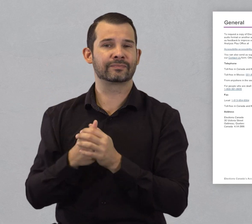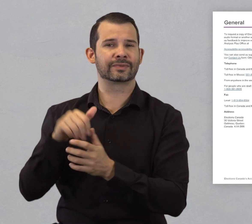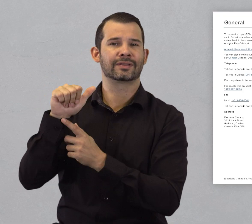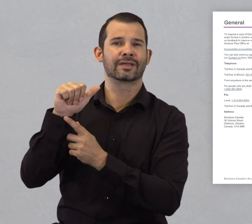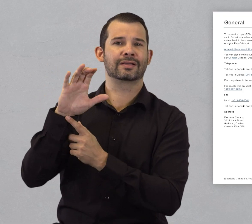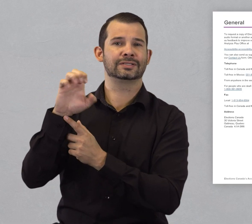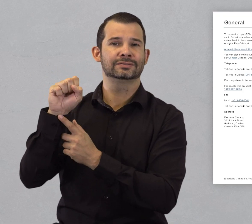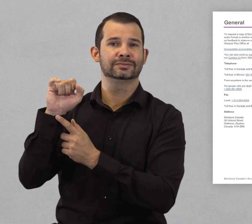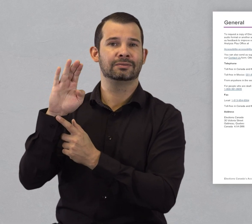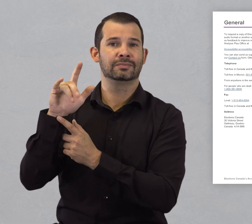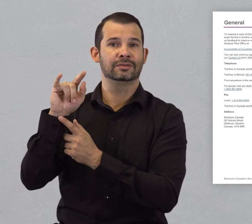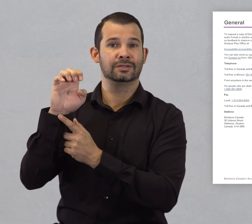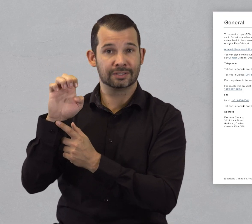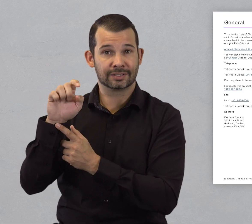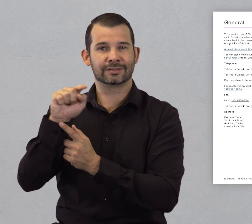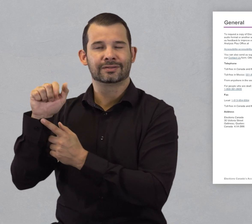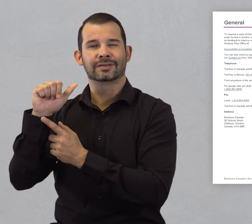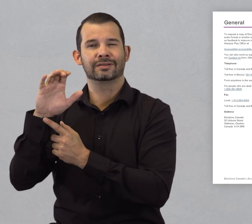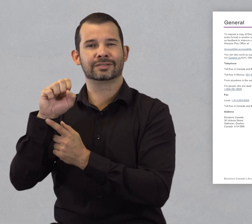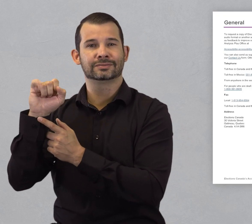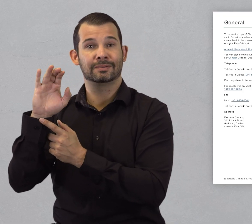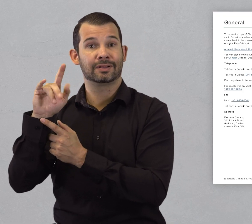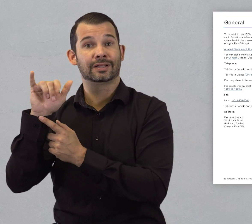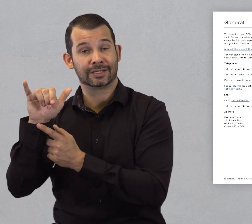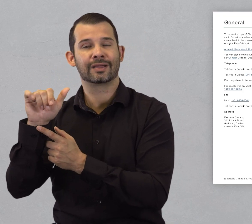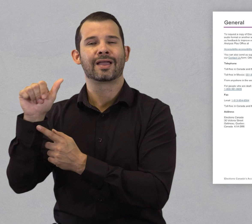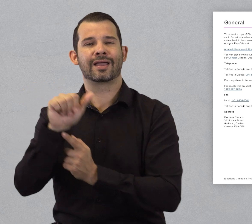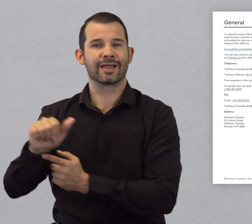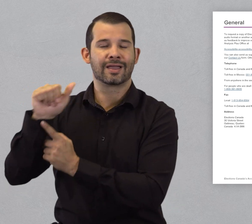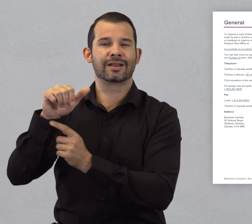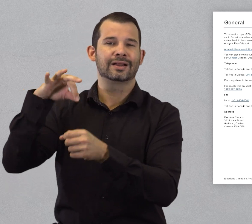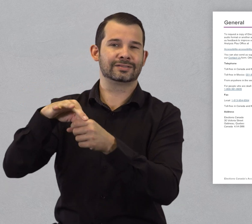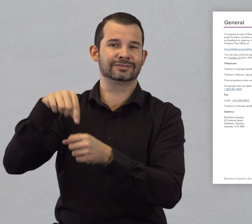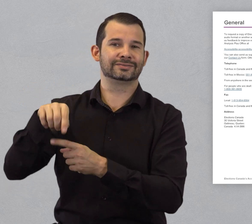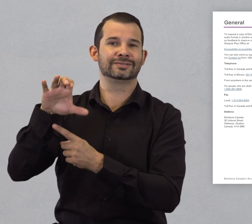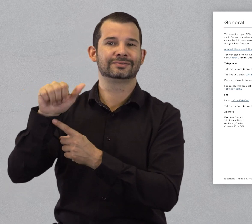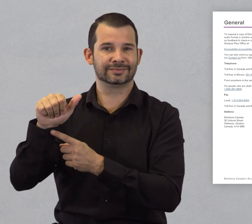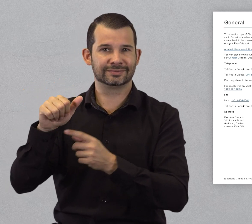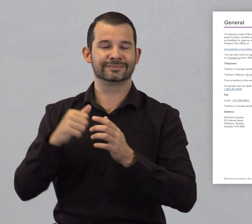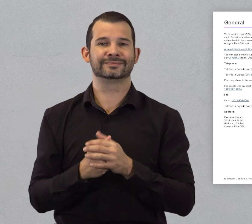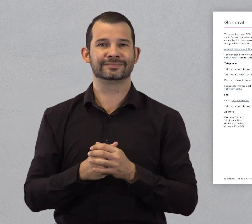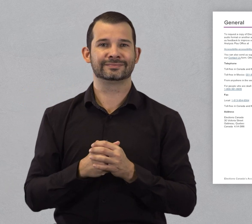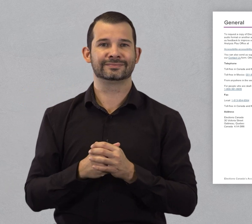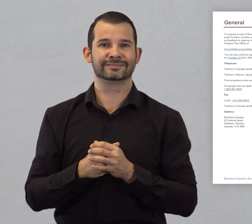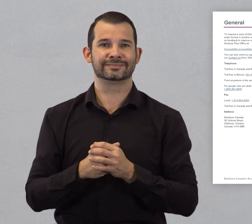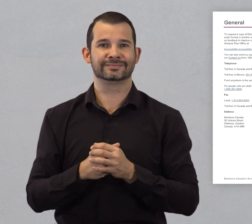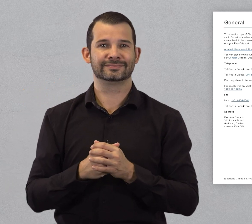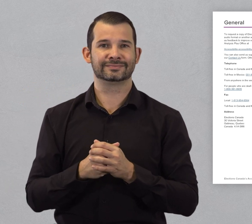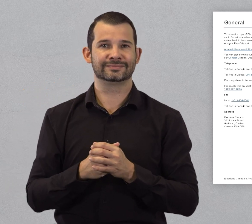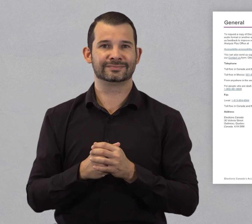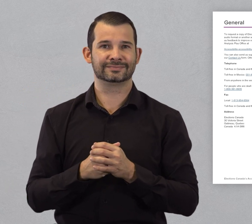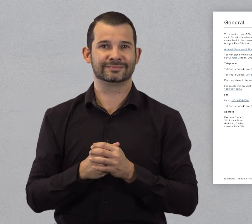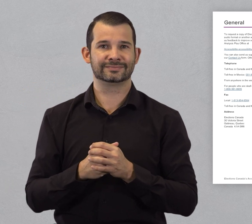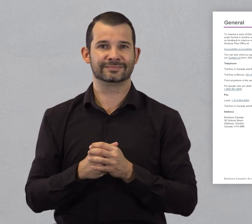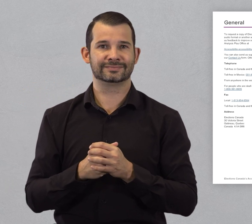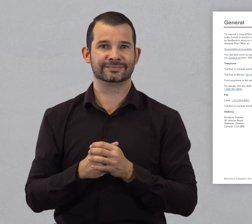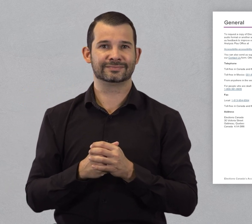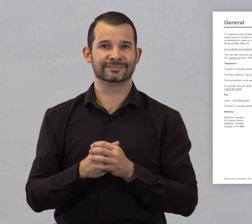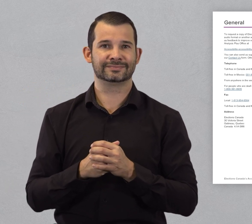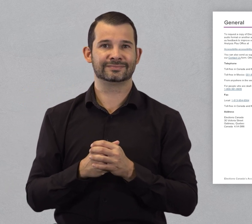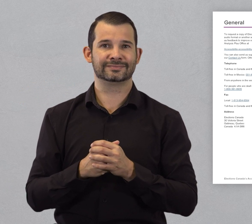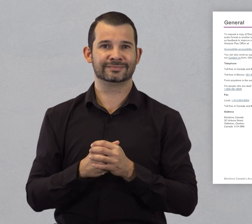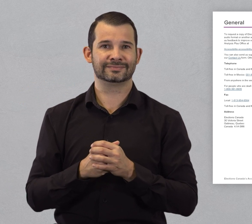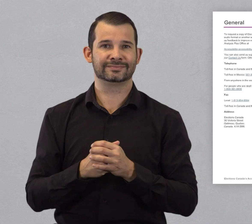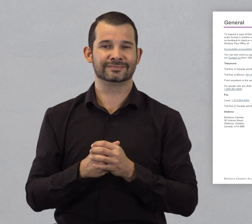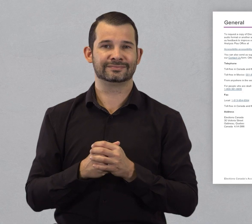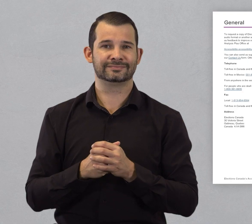Accessibilite-accessibility@elections.ca